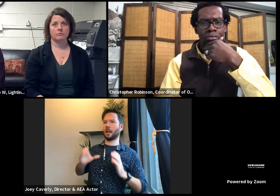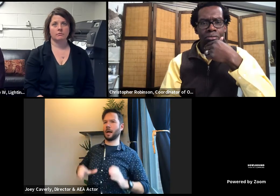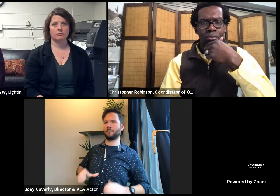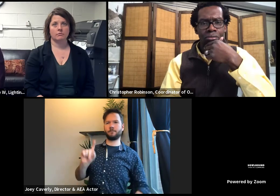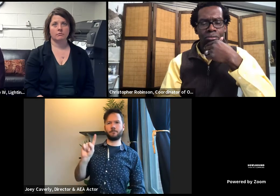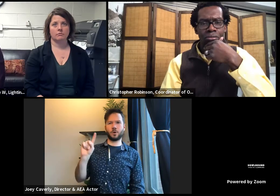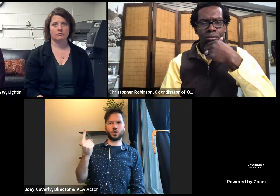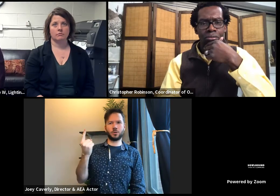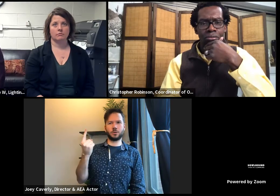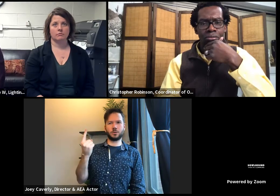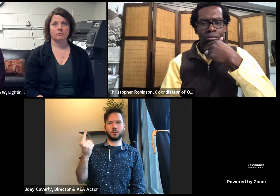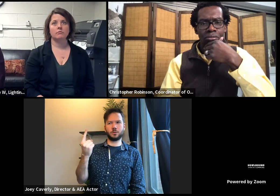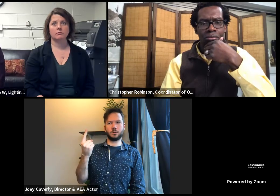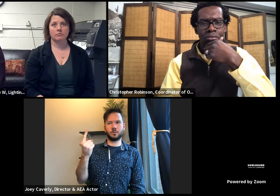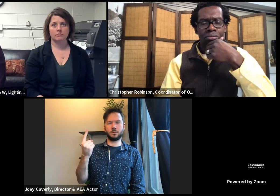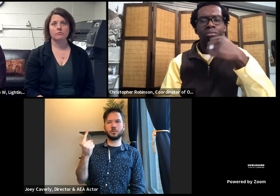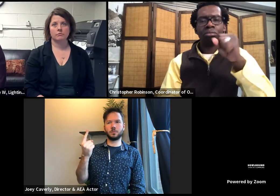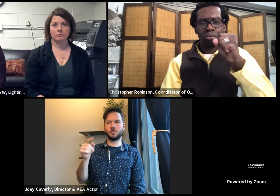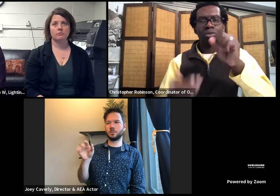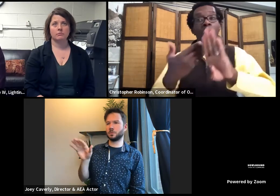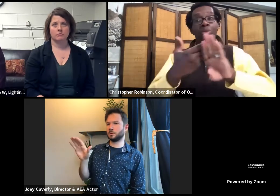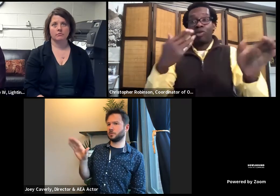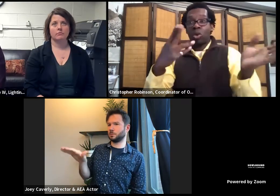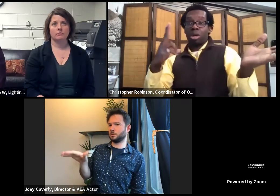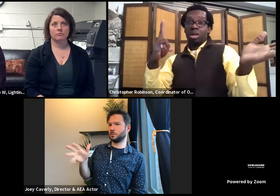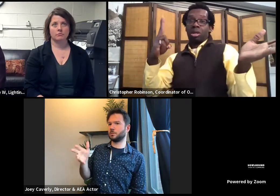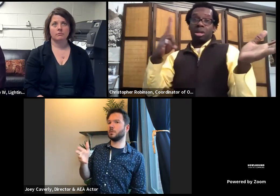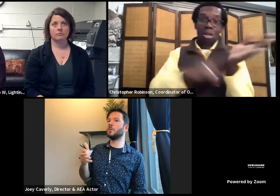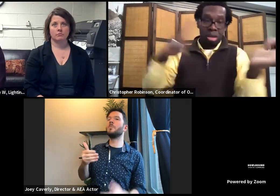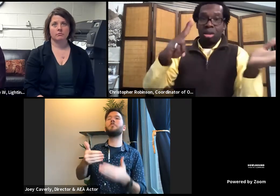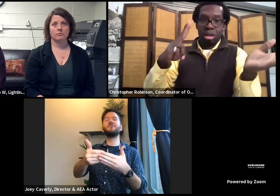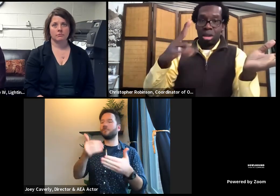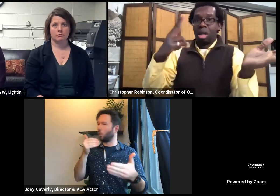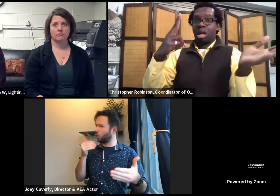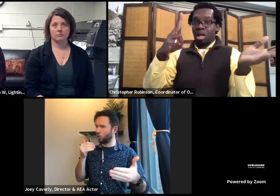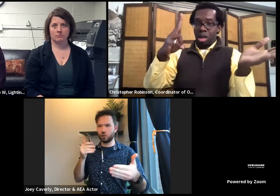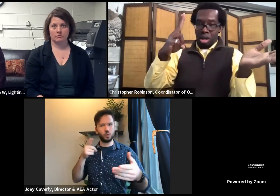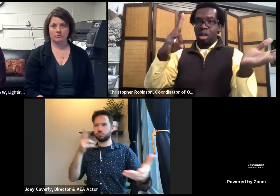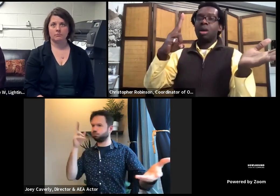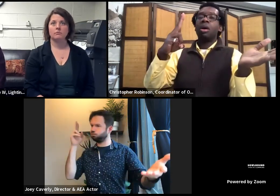Make sure to check with the client first, with the deaf artist in the room.